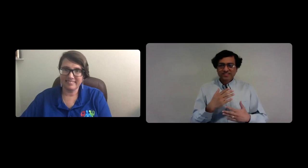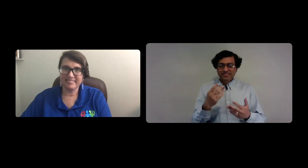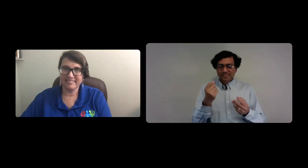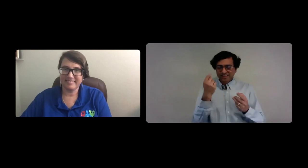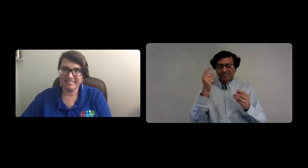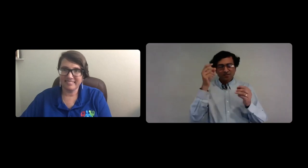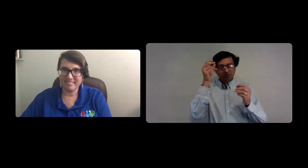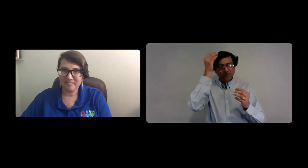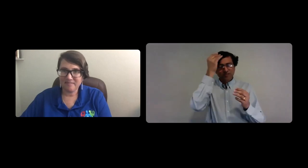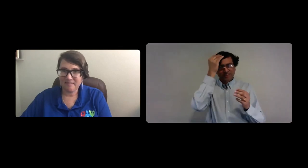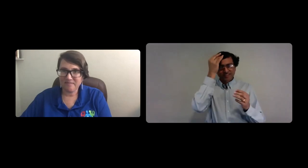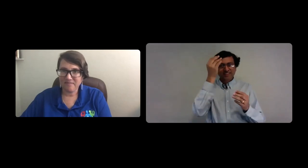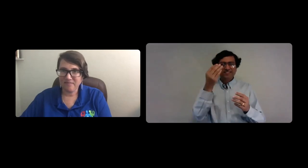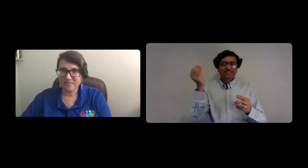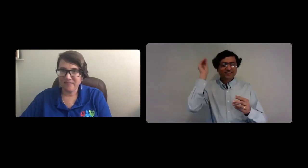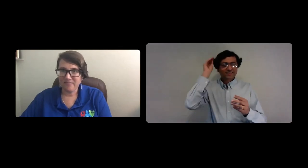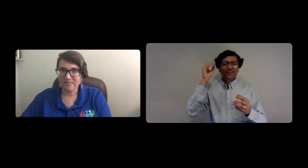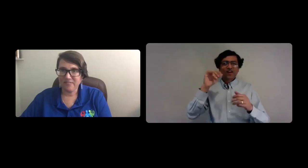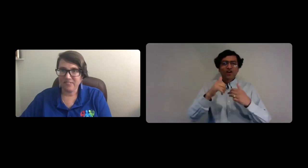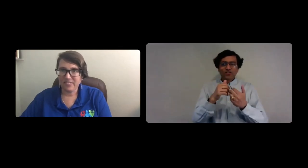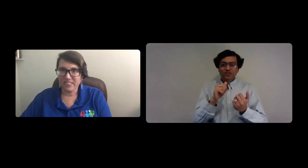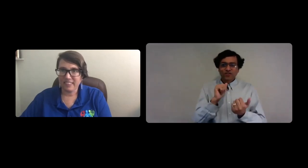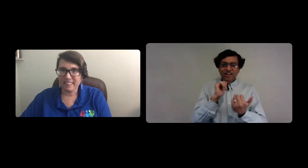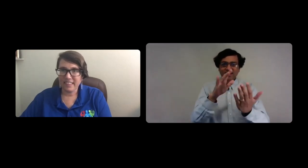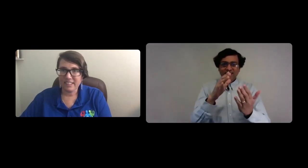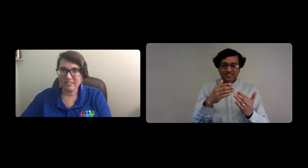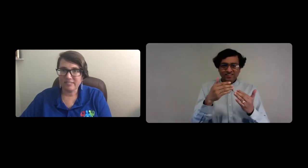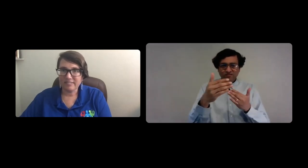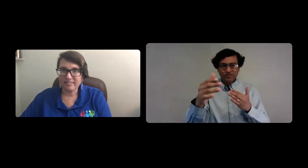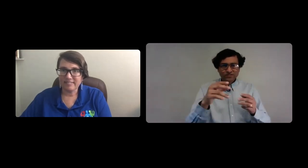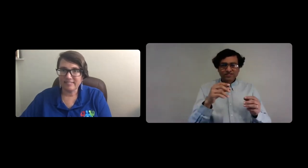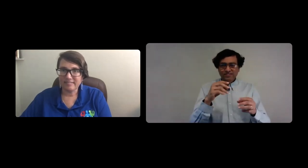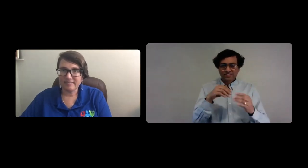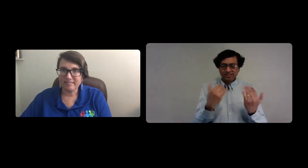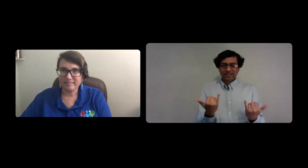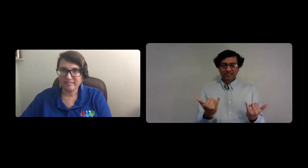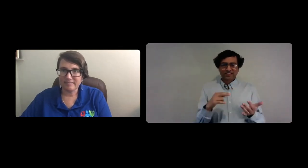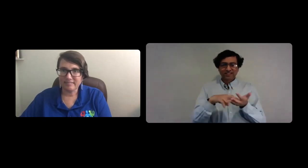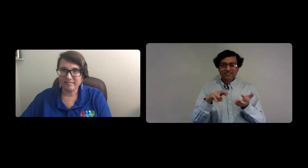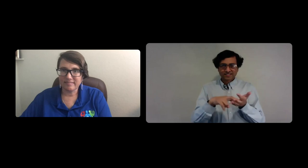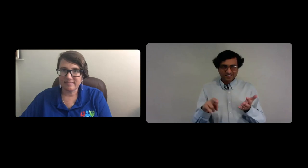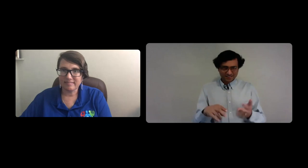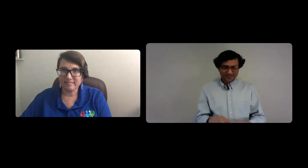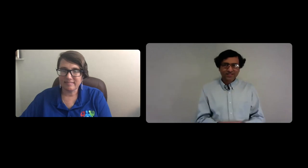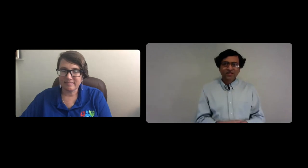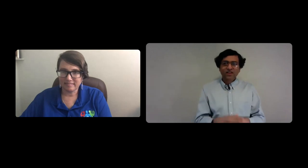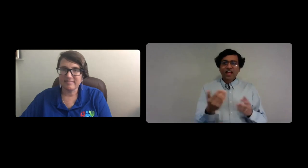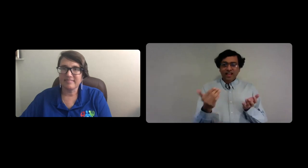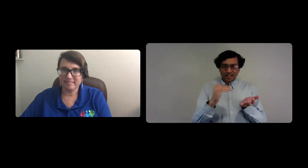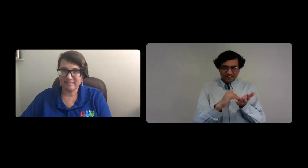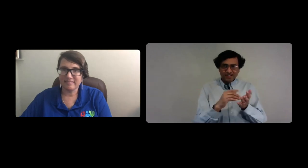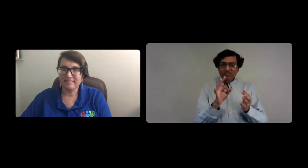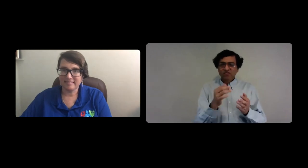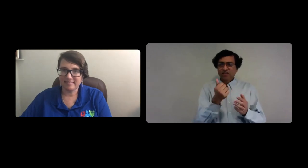I appreciate this Q&A that we have just had. It makes me think more about the work I'm doing and how it addresses your particular circumstances with my